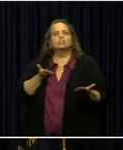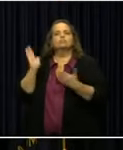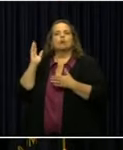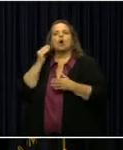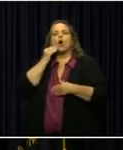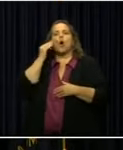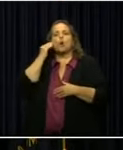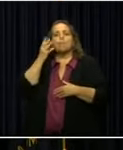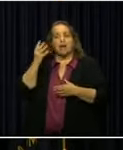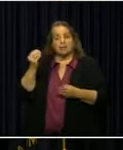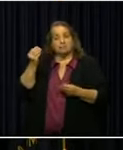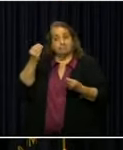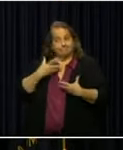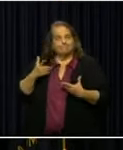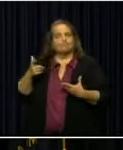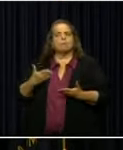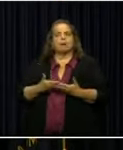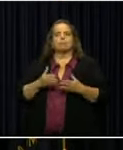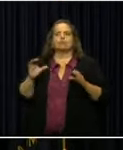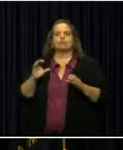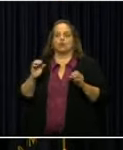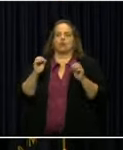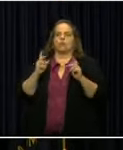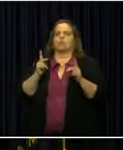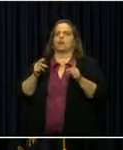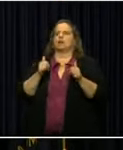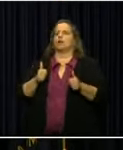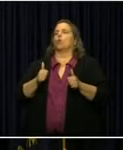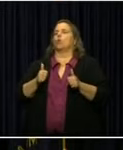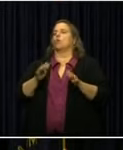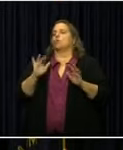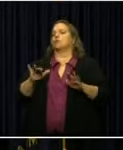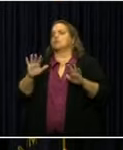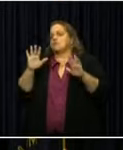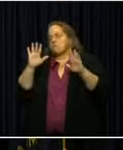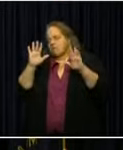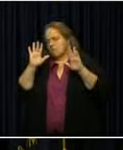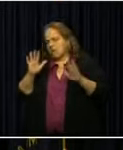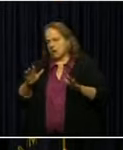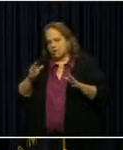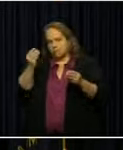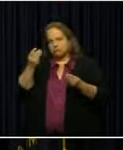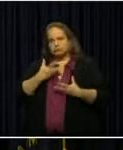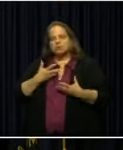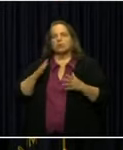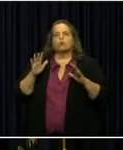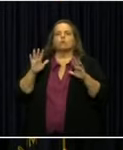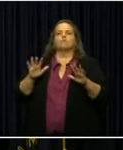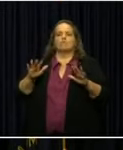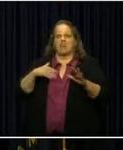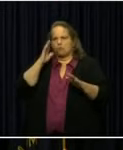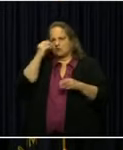BEEN REPORTED OR NOT. TODAY I'M SAD TO REPORT WE HAVE